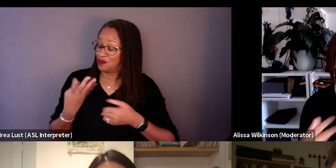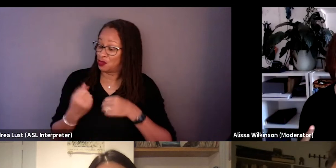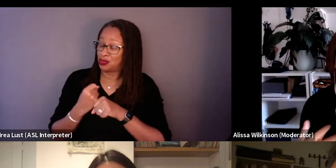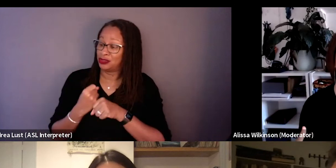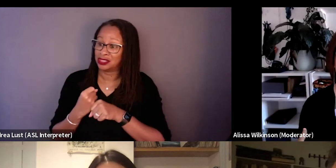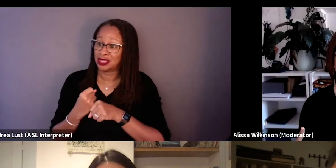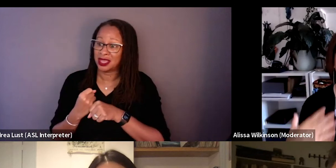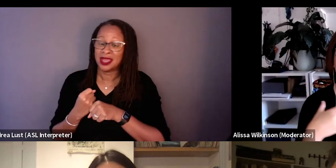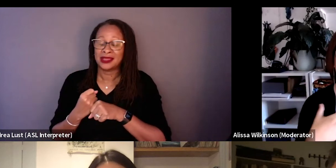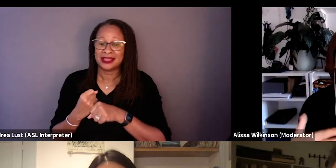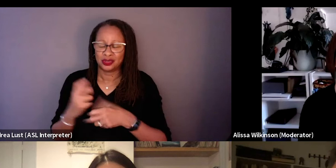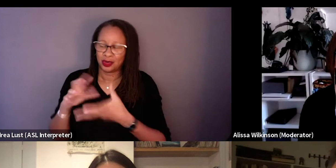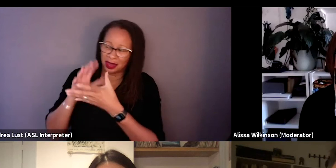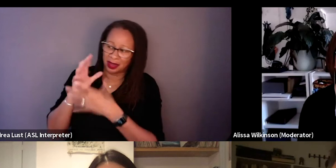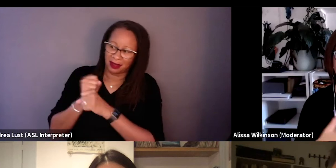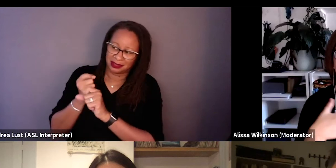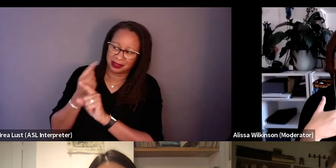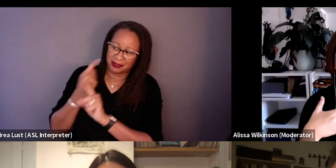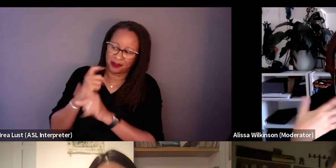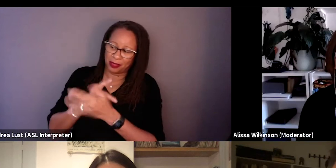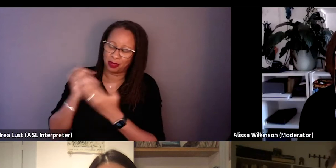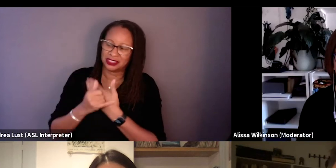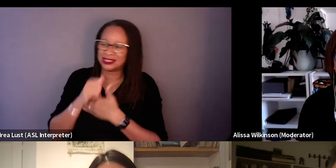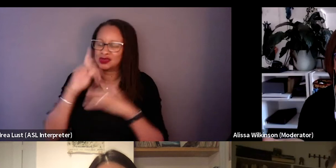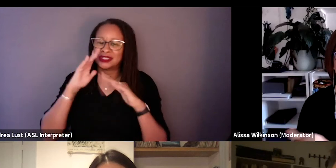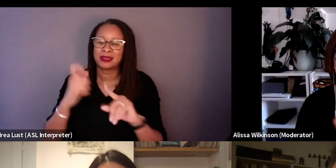weren't expecting when you started it? Tamana you can start.